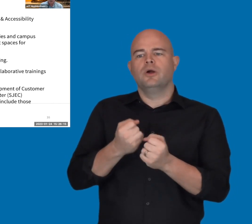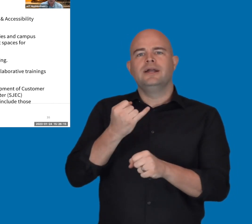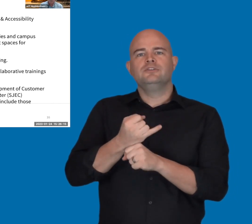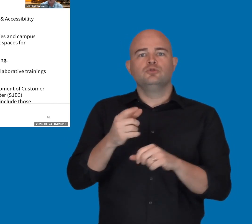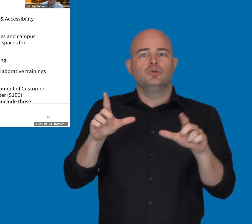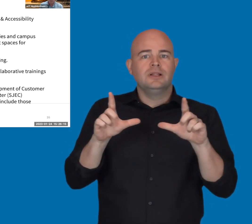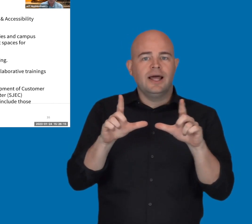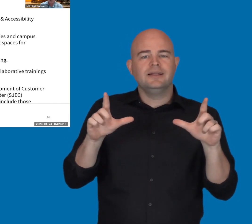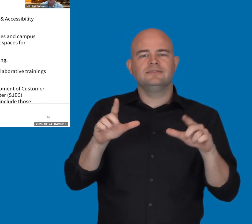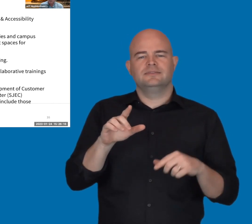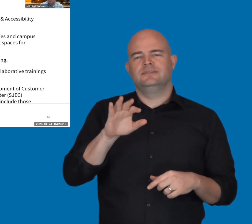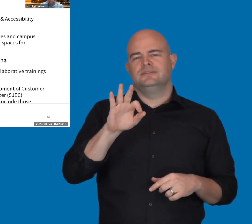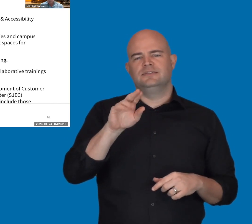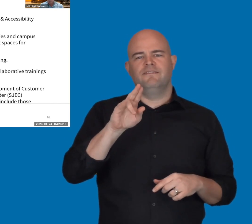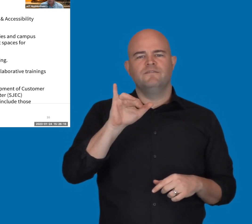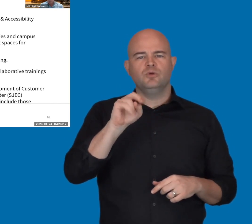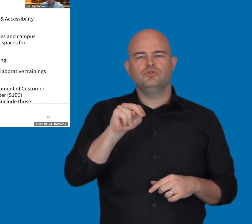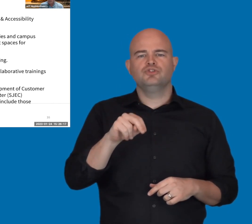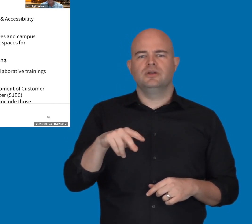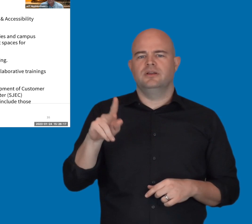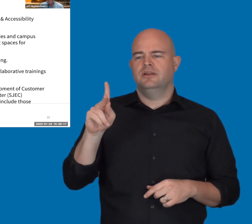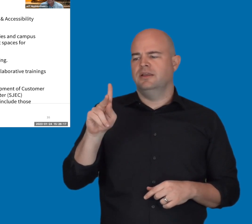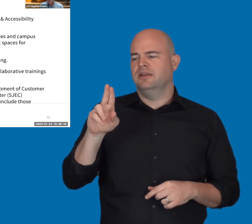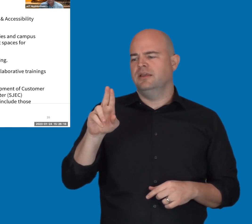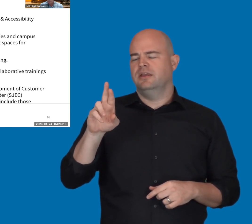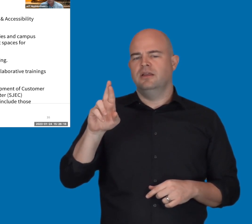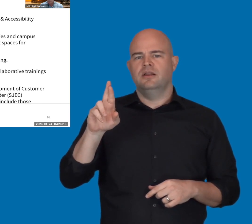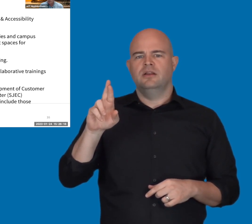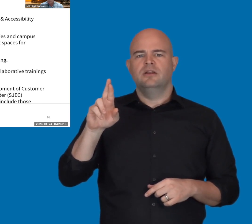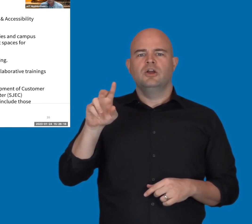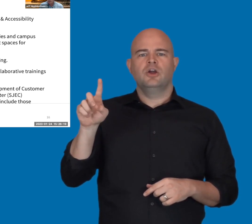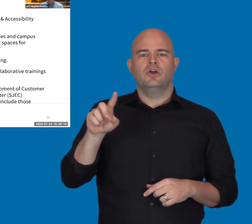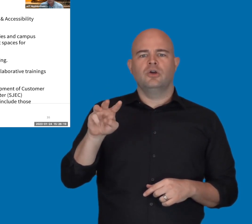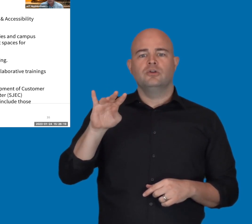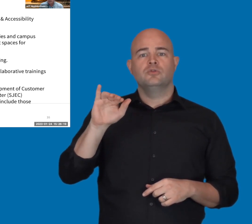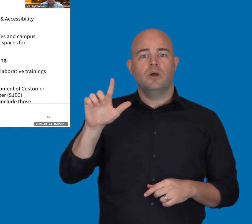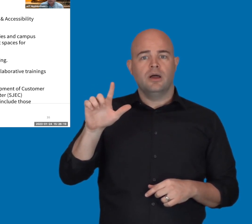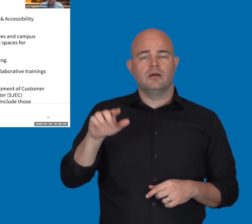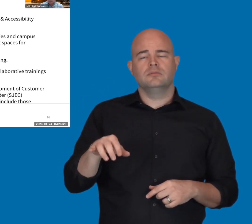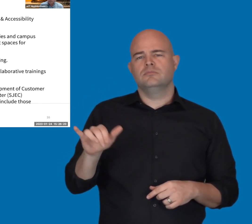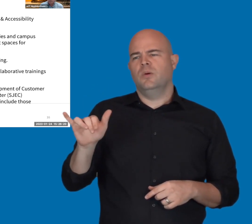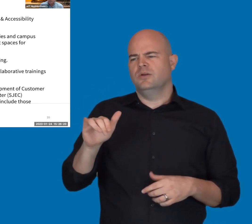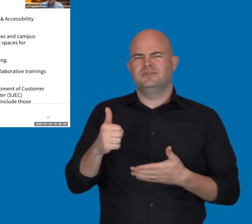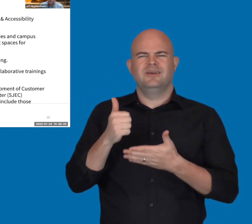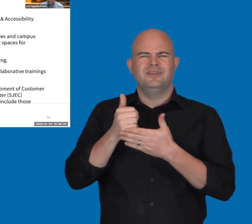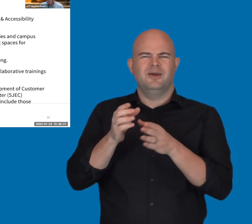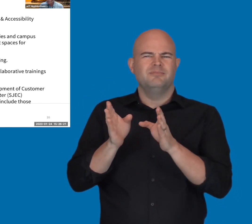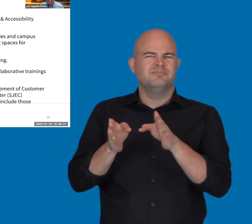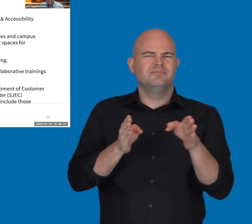There are oftentimes that we find that they are working kind of autonomously to ensure that there's accessibility